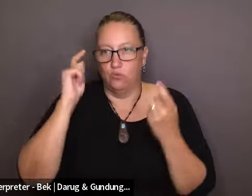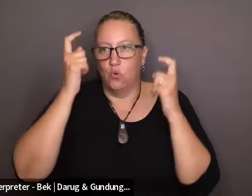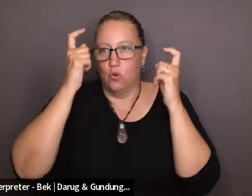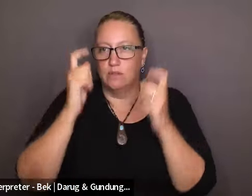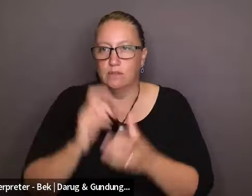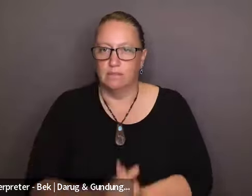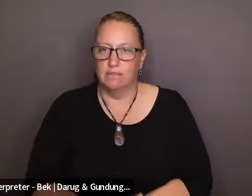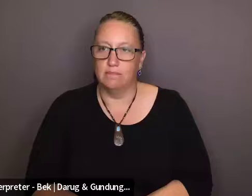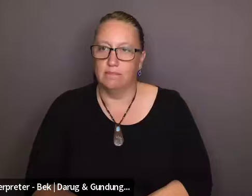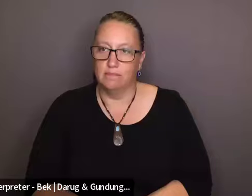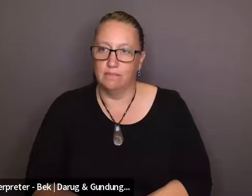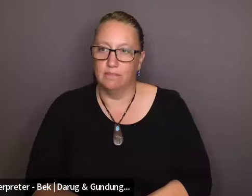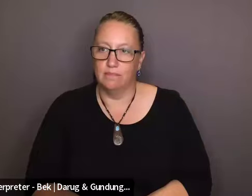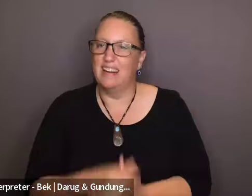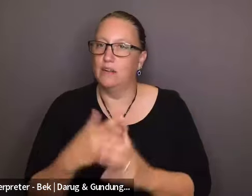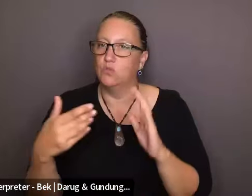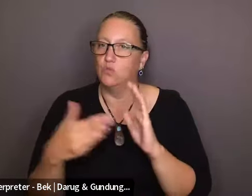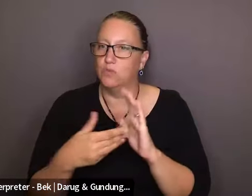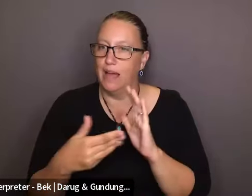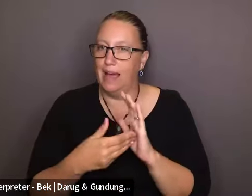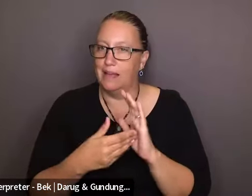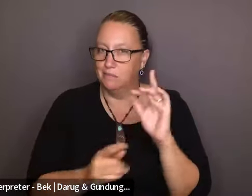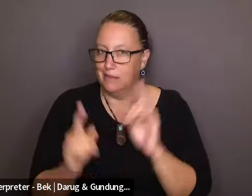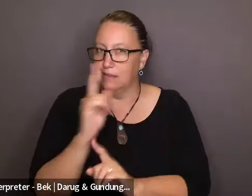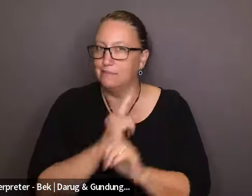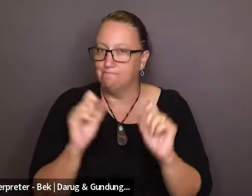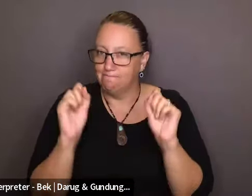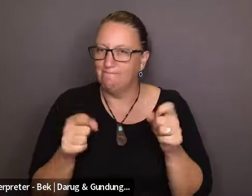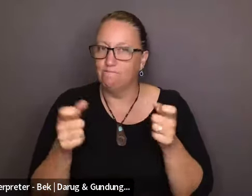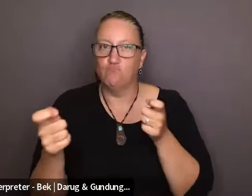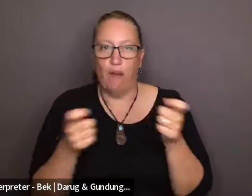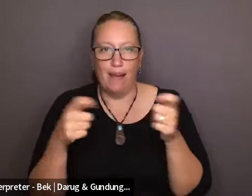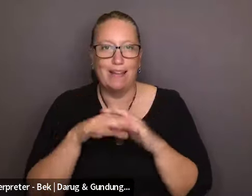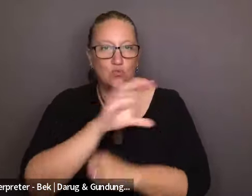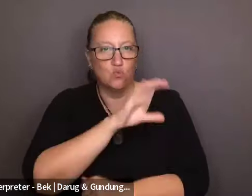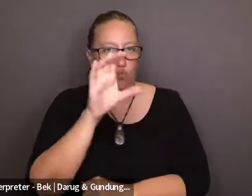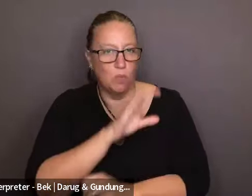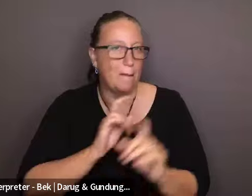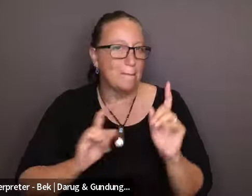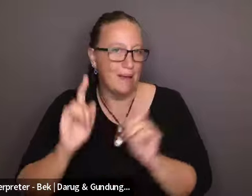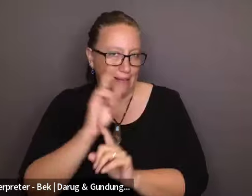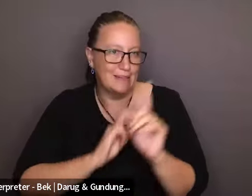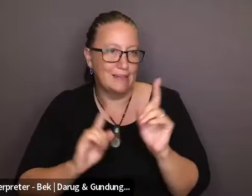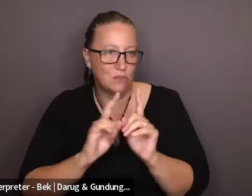message throughout this session if anything does come